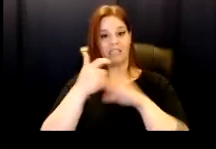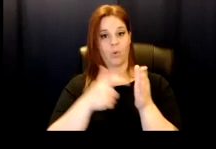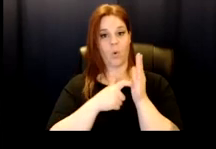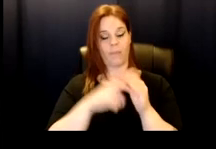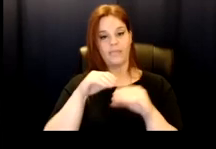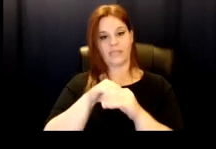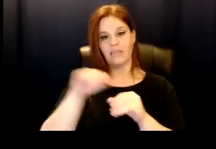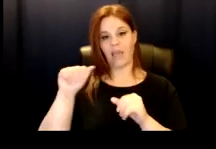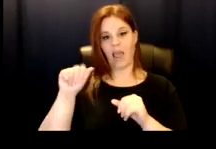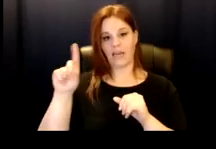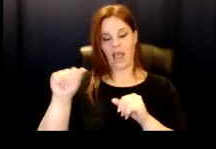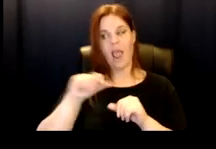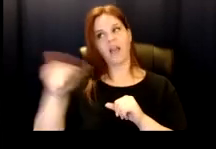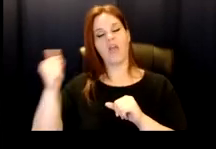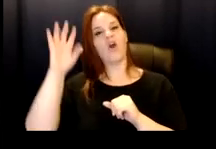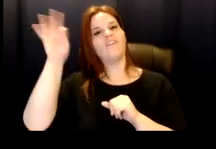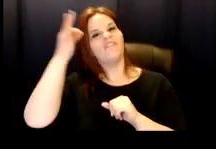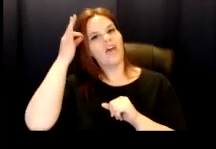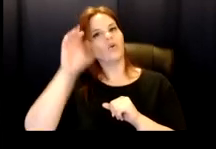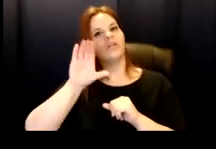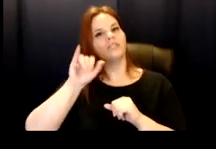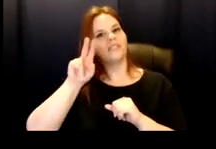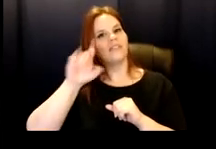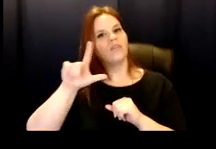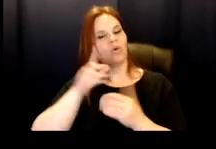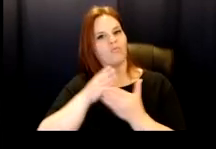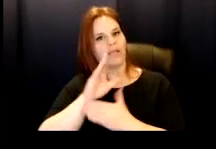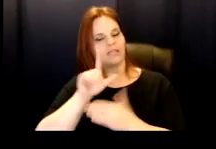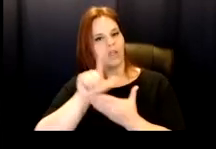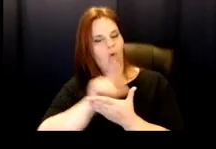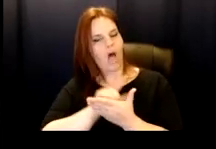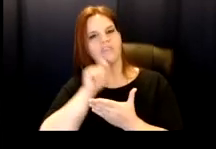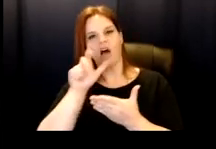civil rights law and disability nondiscrimination law to highlight how these algorithms are